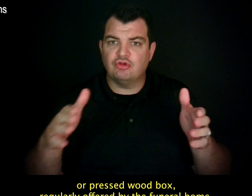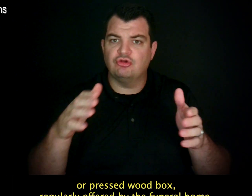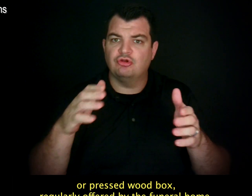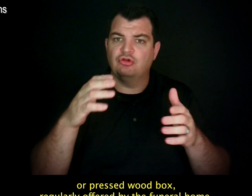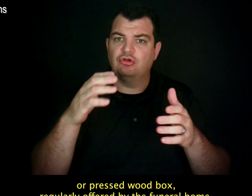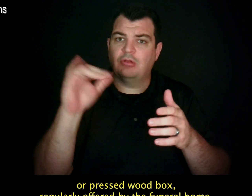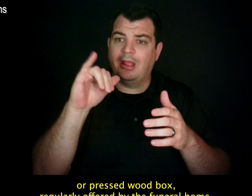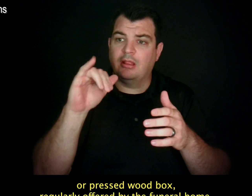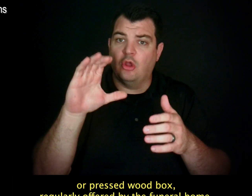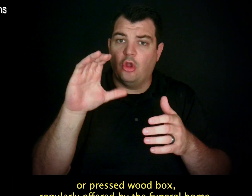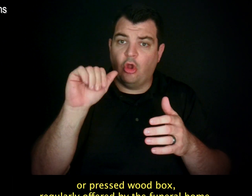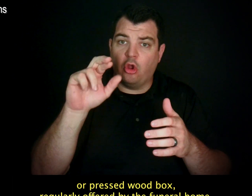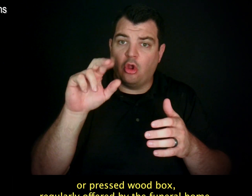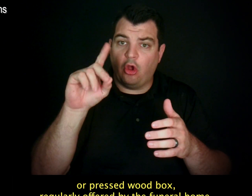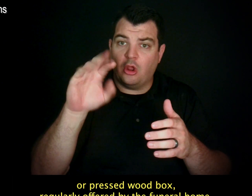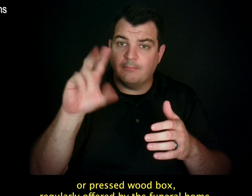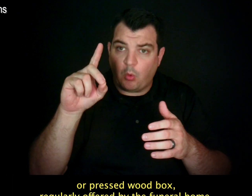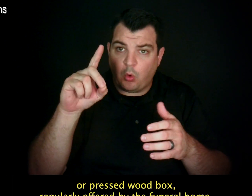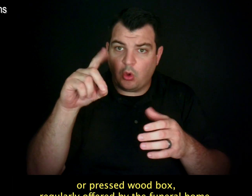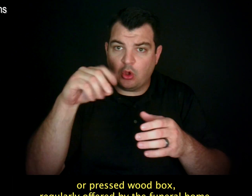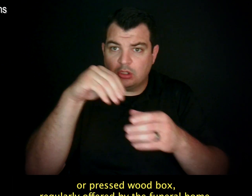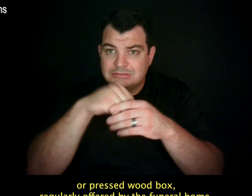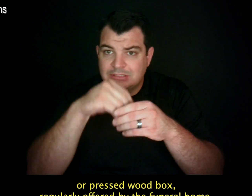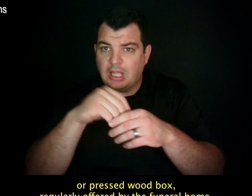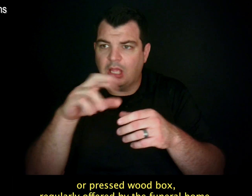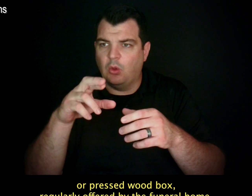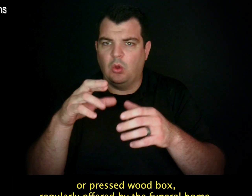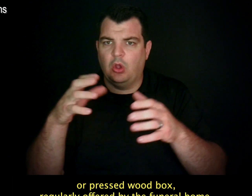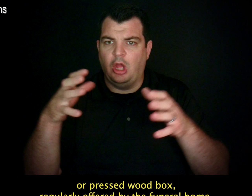or pressed wood box, regularly offered by the funeral home.